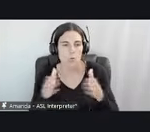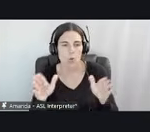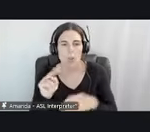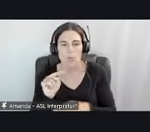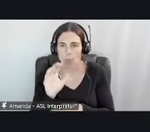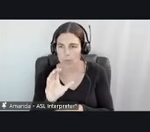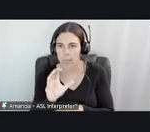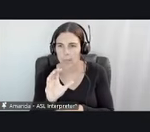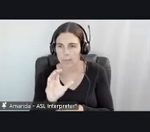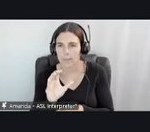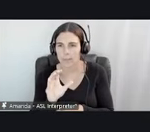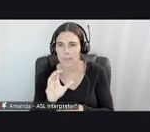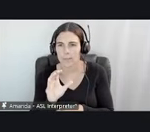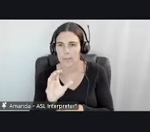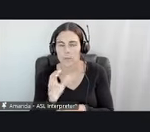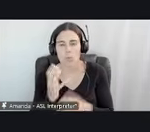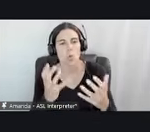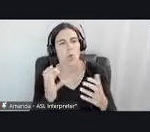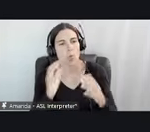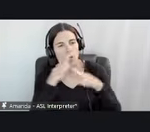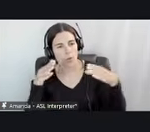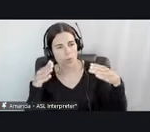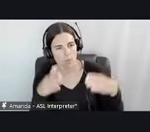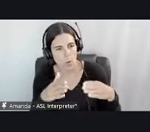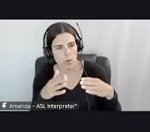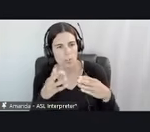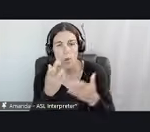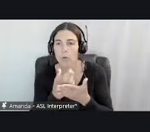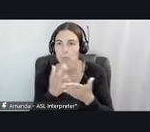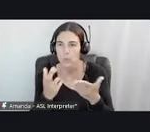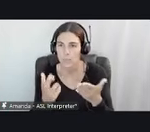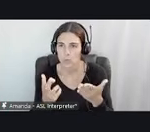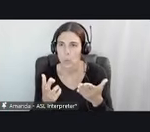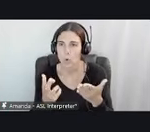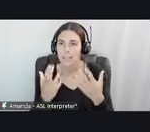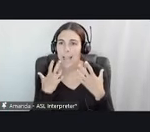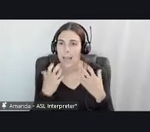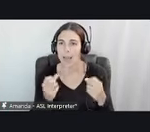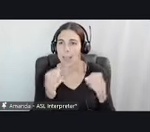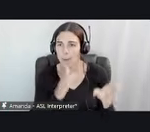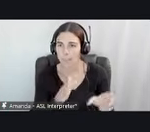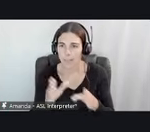we wanted to not only focus on the resources of a health plan uh which Cindy mentioned,